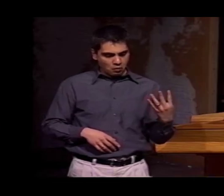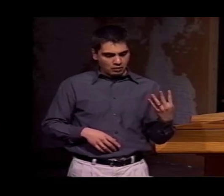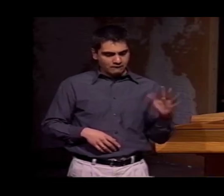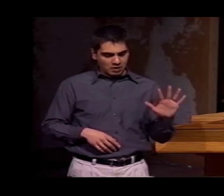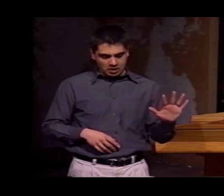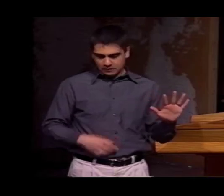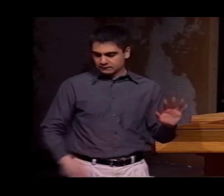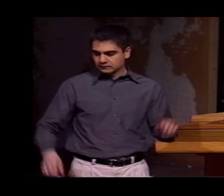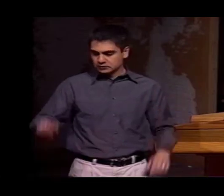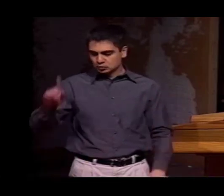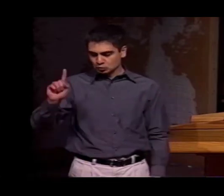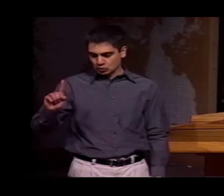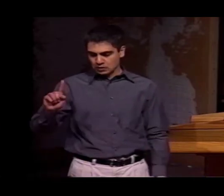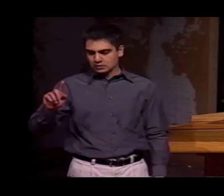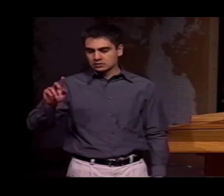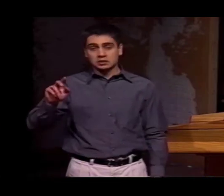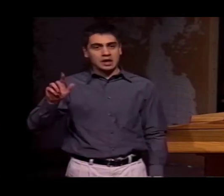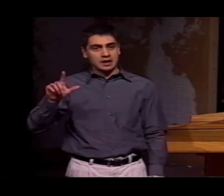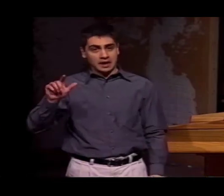4, 5....